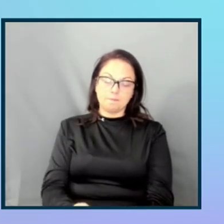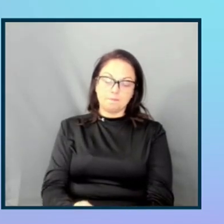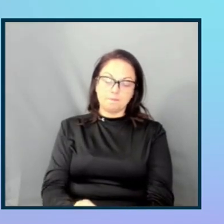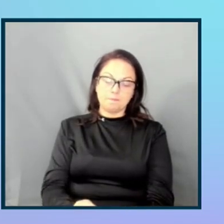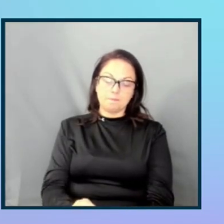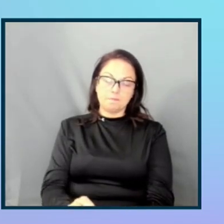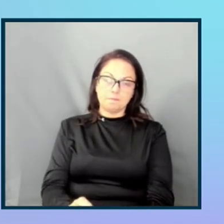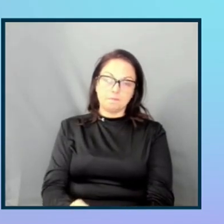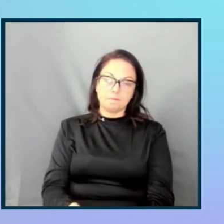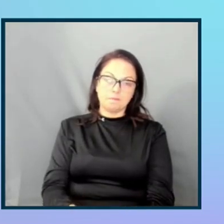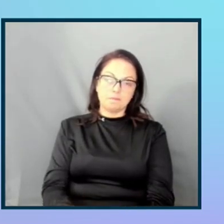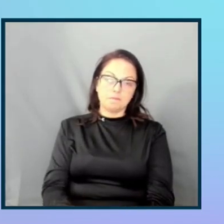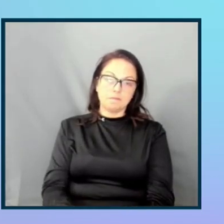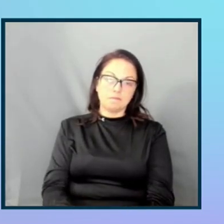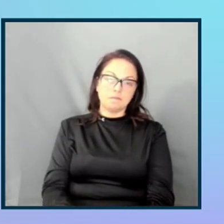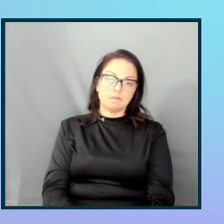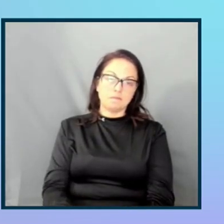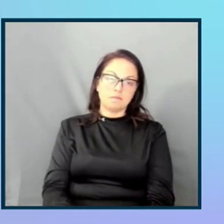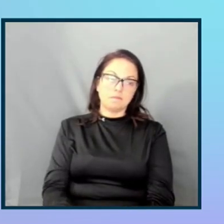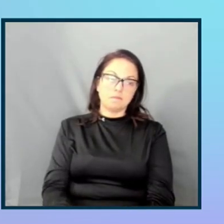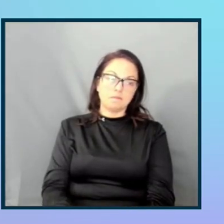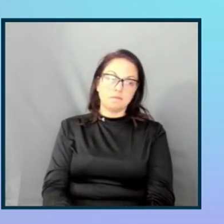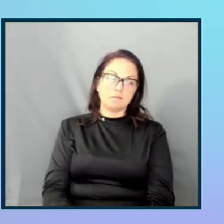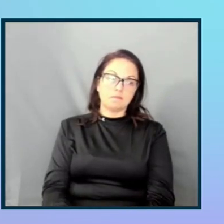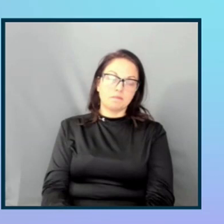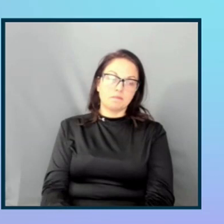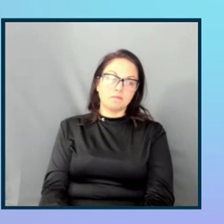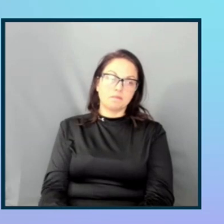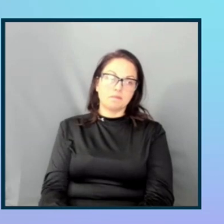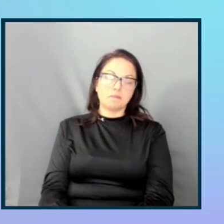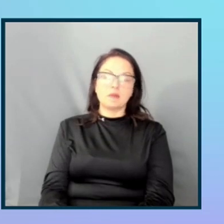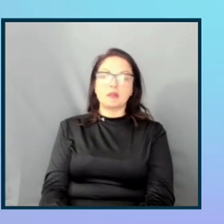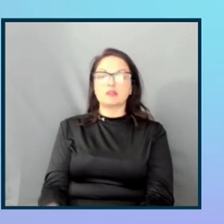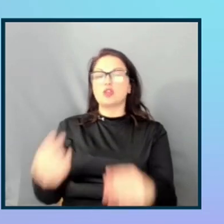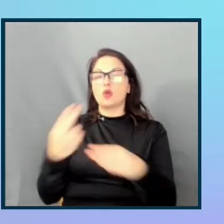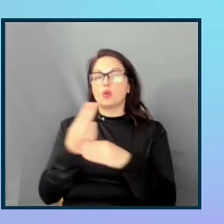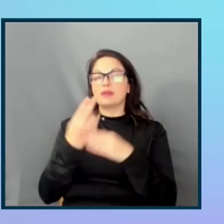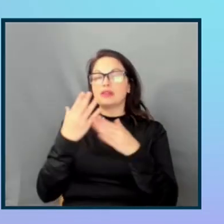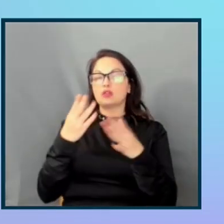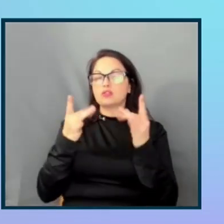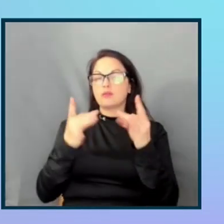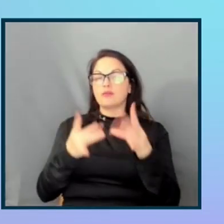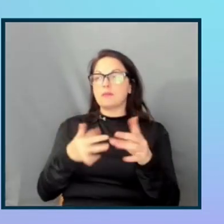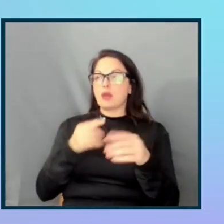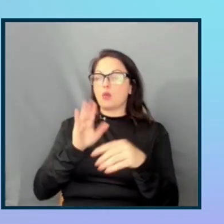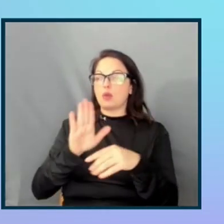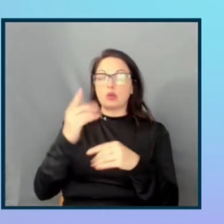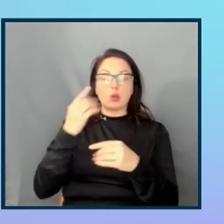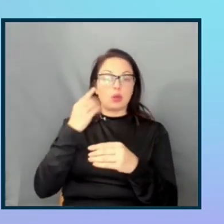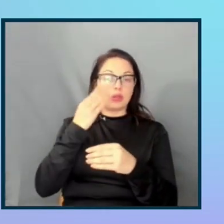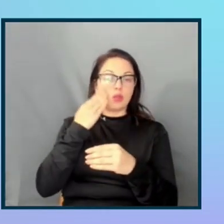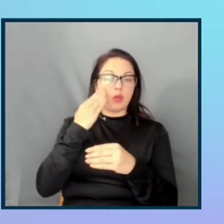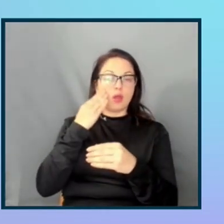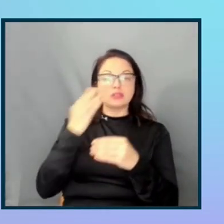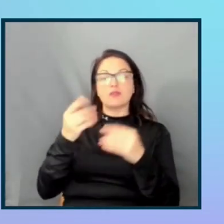"When sharing user feedback, what are your thoughts about referring to either the assistive technology used or their disability?"